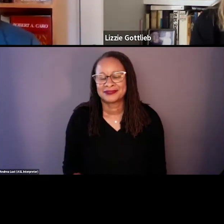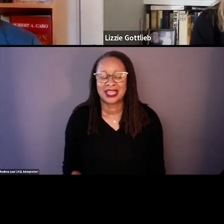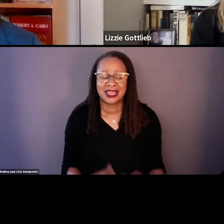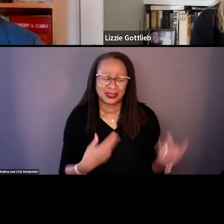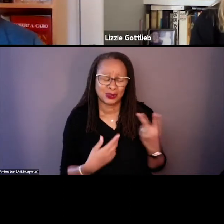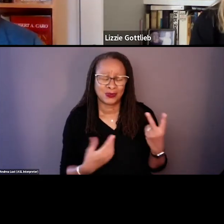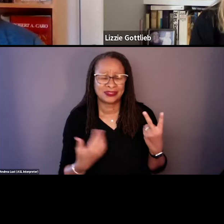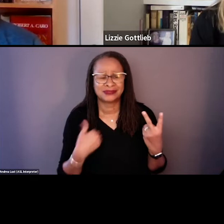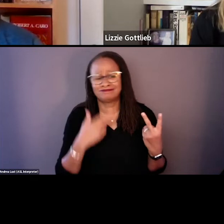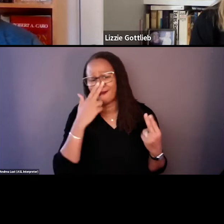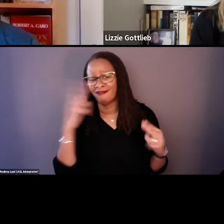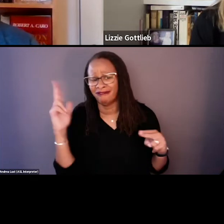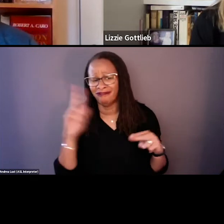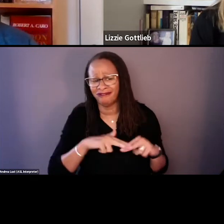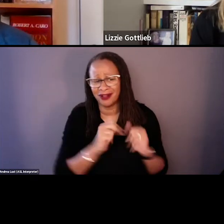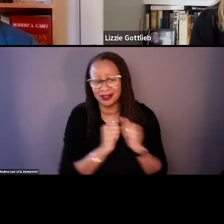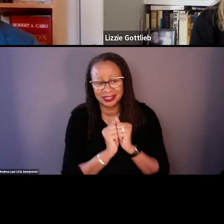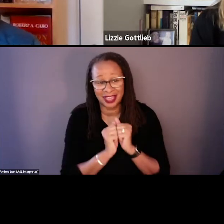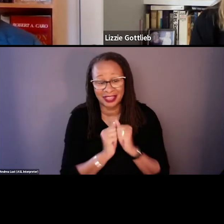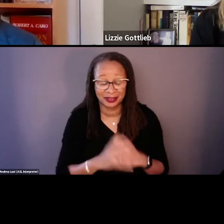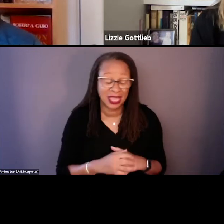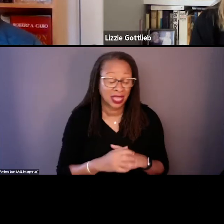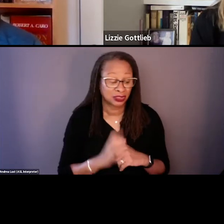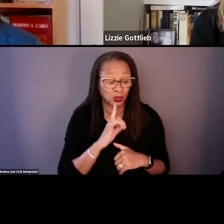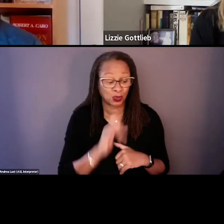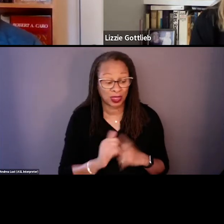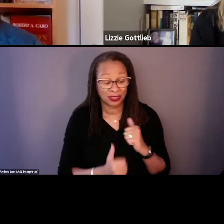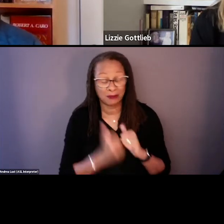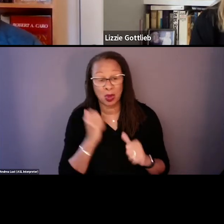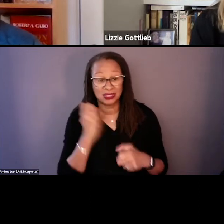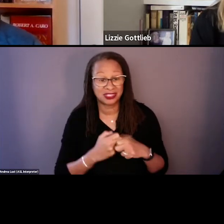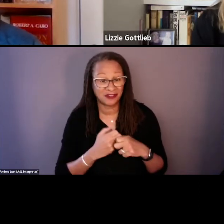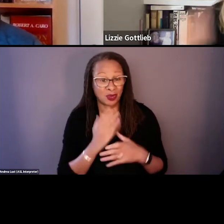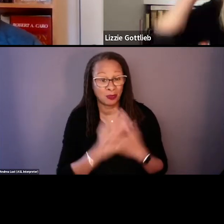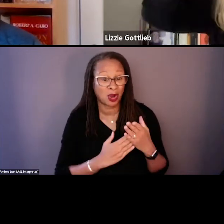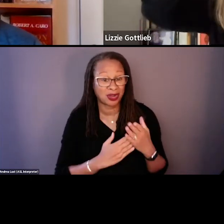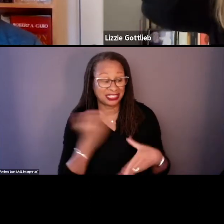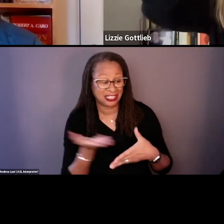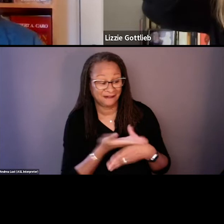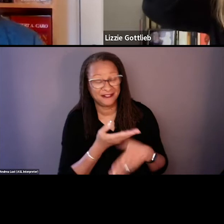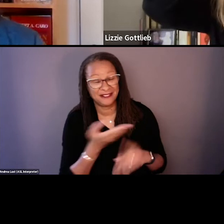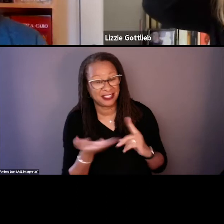and we have a really good time together. So, in that sense, I guess the most difficult part was convincing him to let me do this